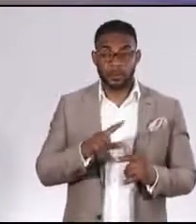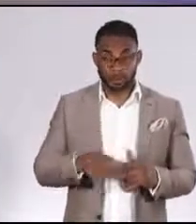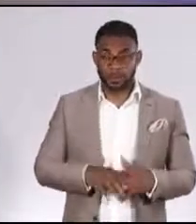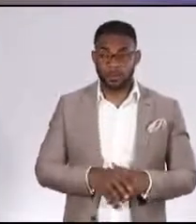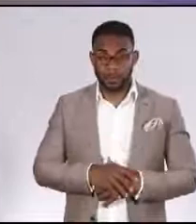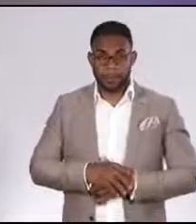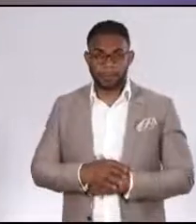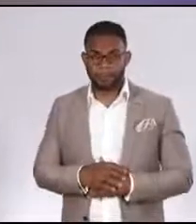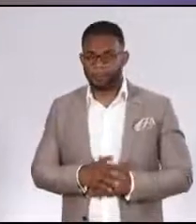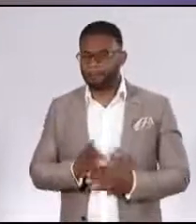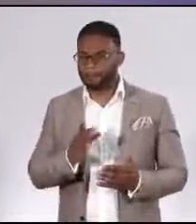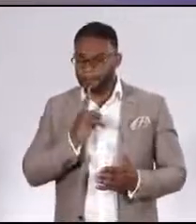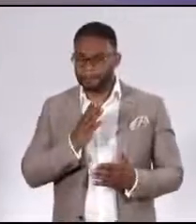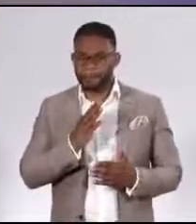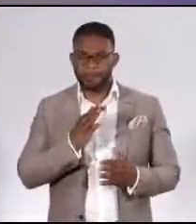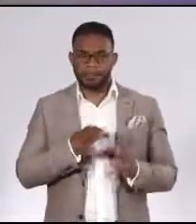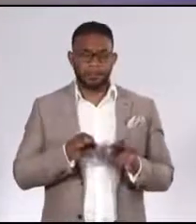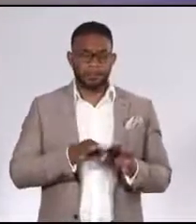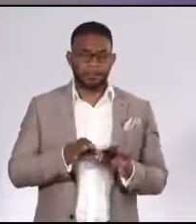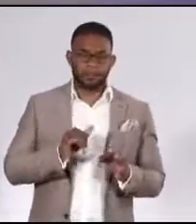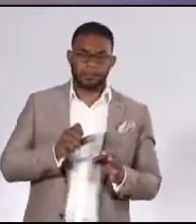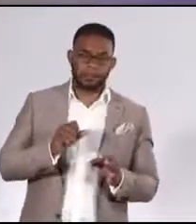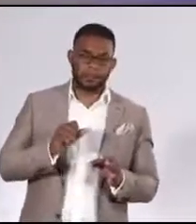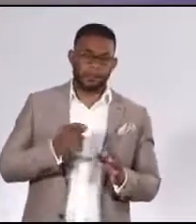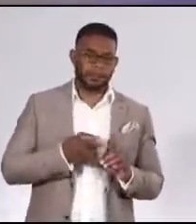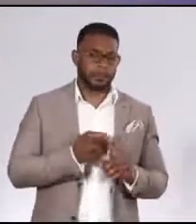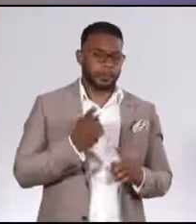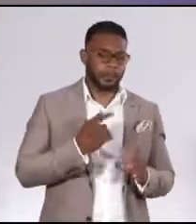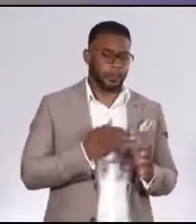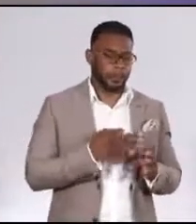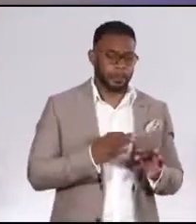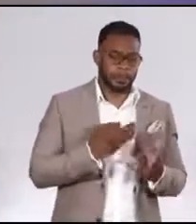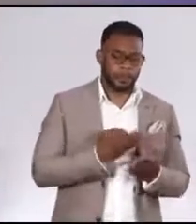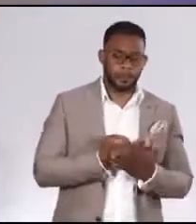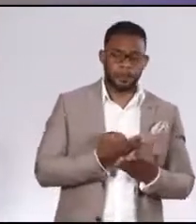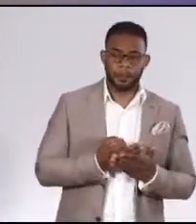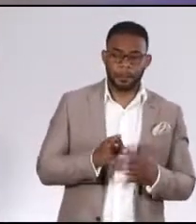There may be close caption as an automated or free function, but it's often inaccurate.